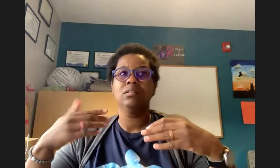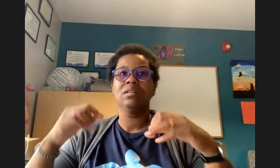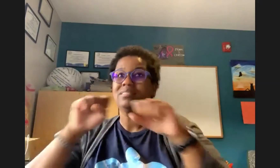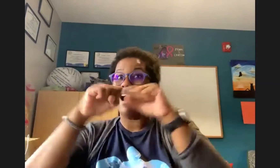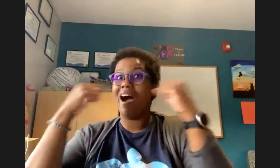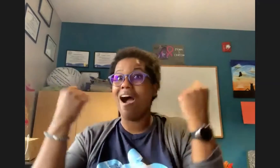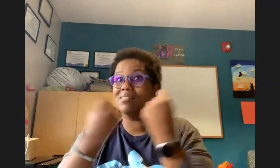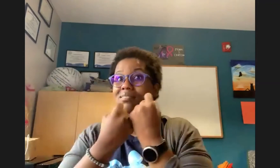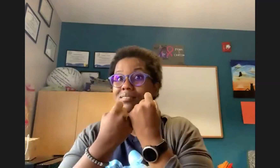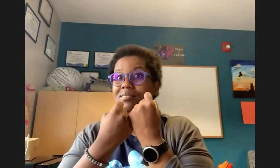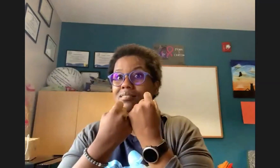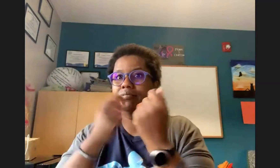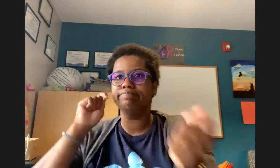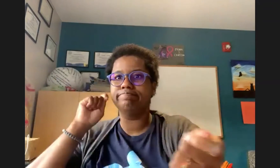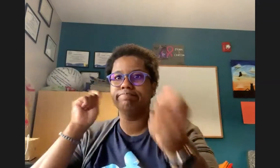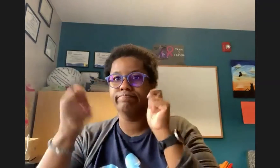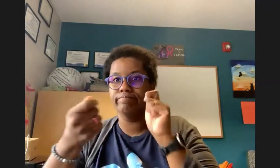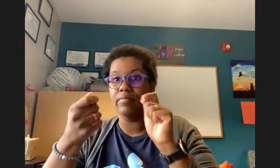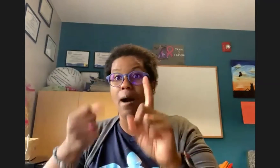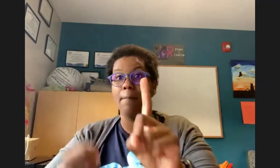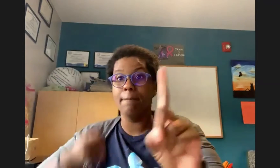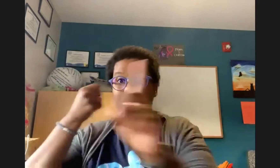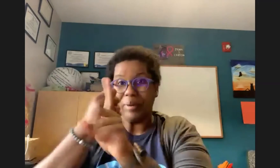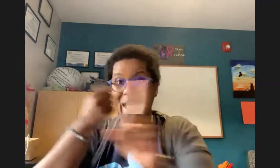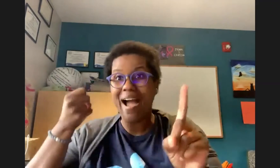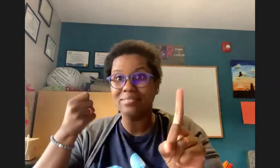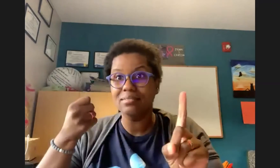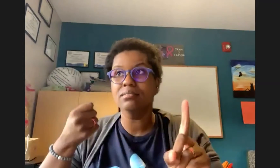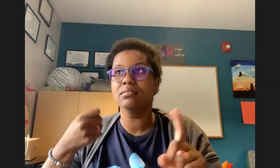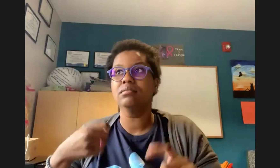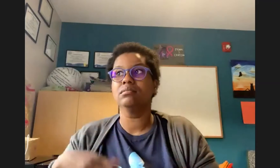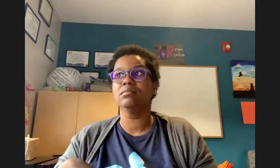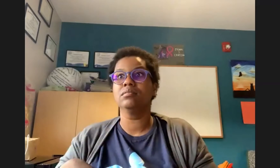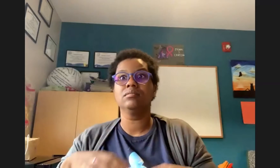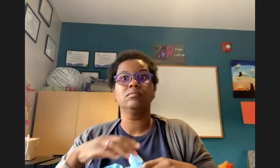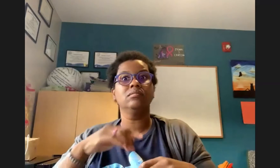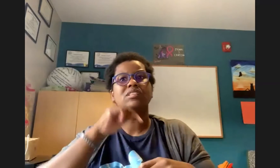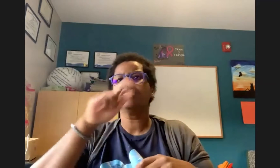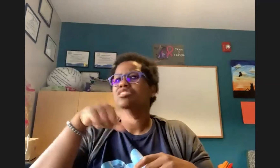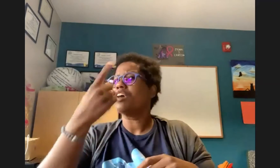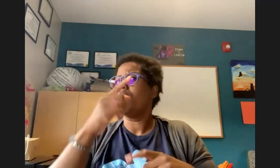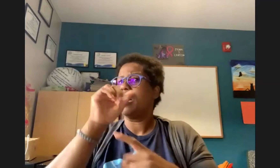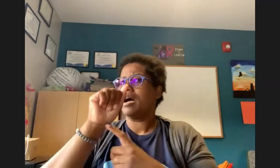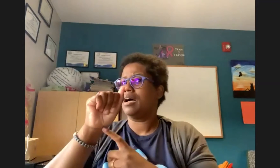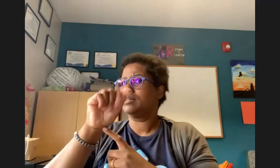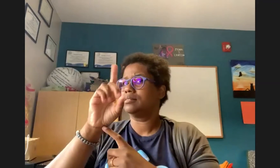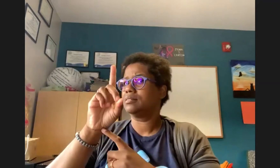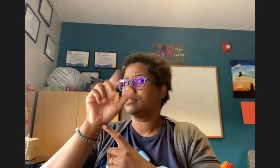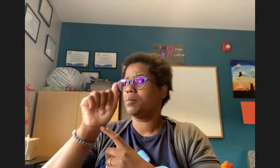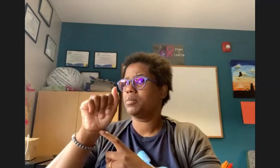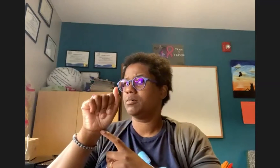When you look at society today, so much has changed. It's had such an impact on people.